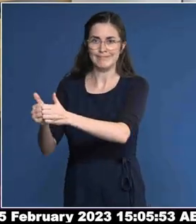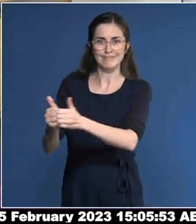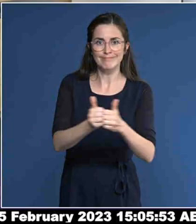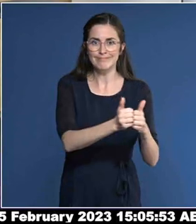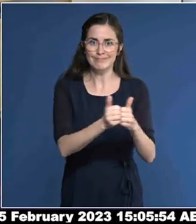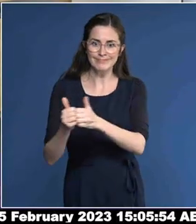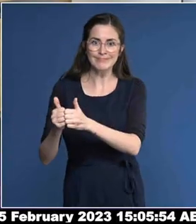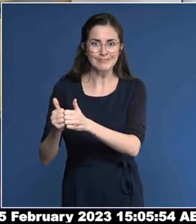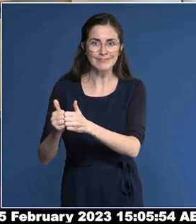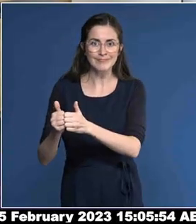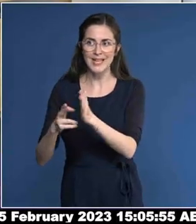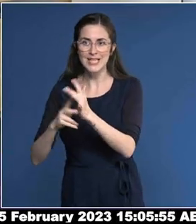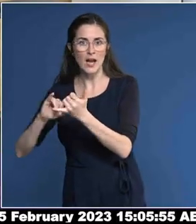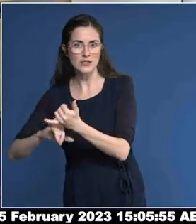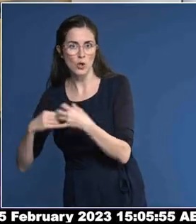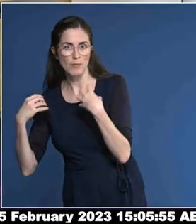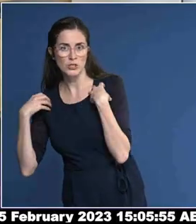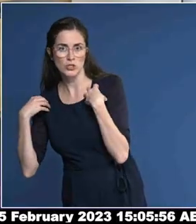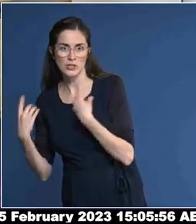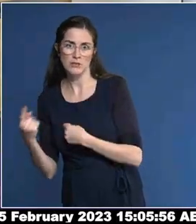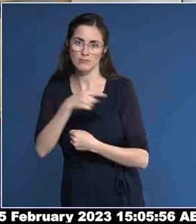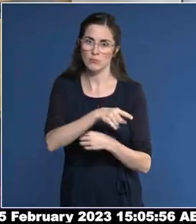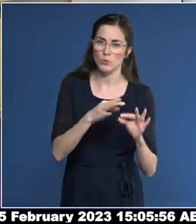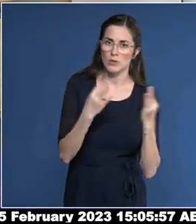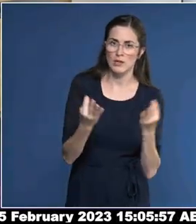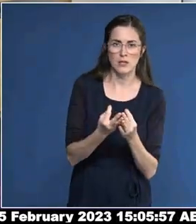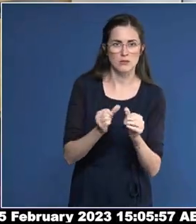work even better? I have two points to make on that.